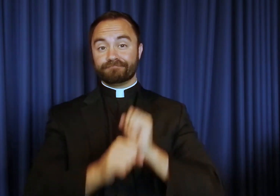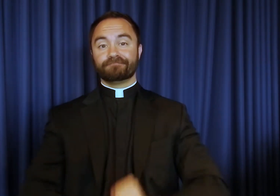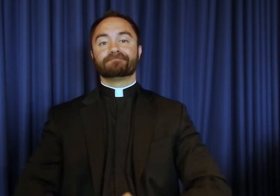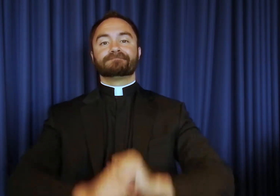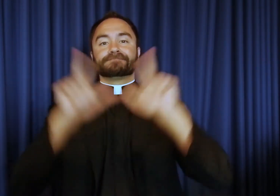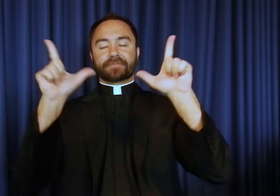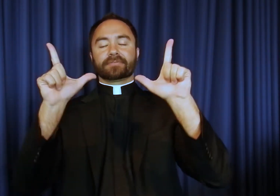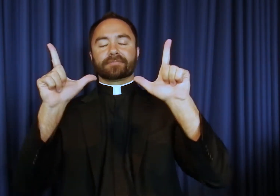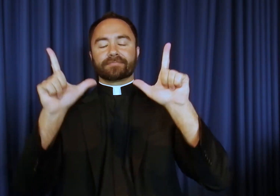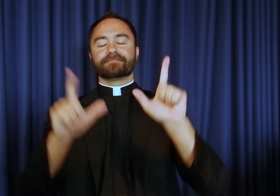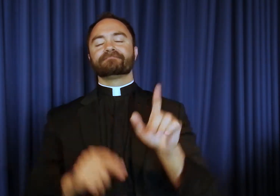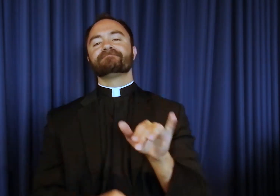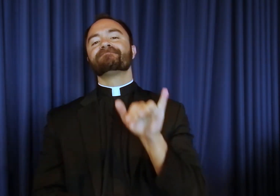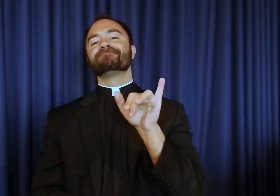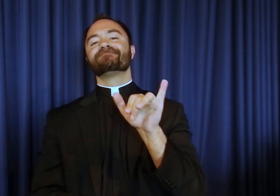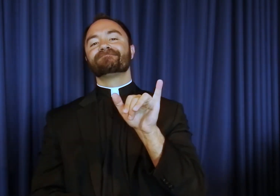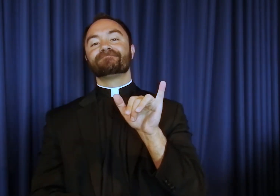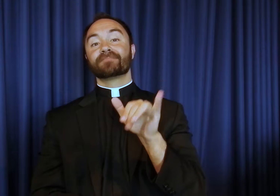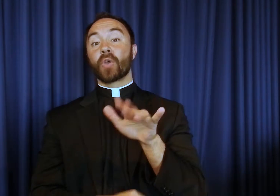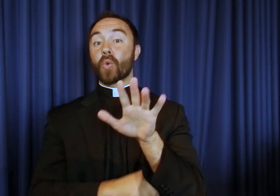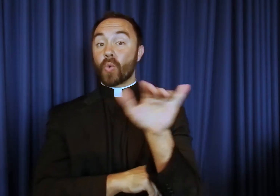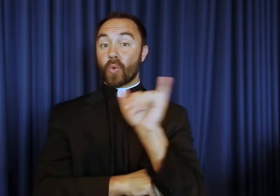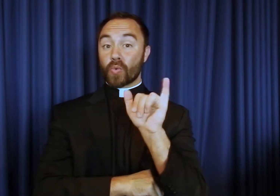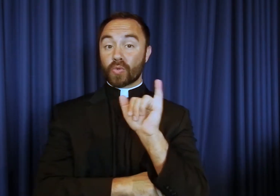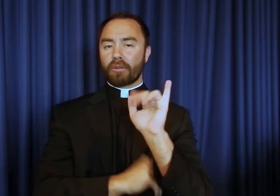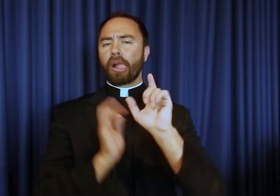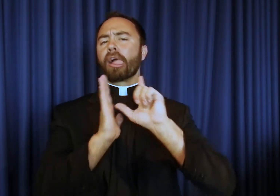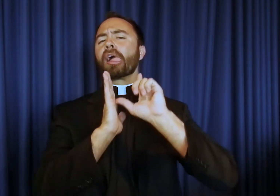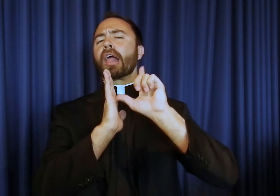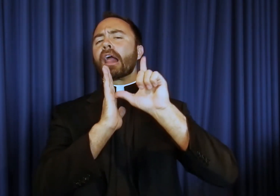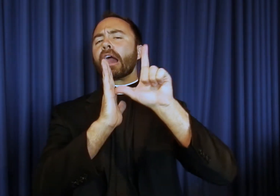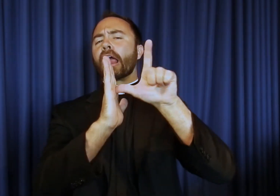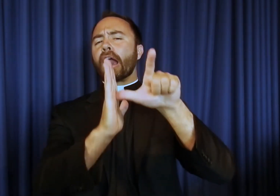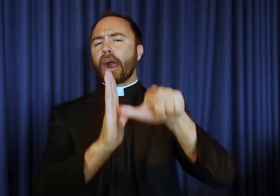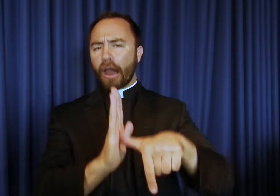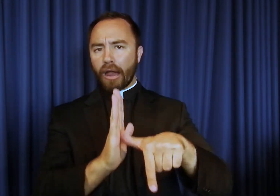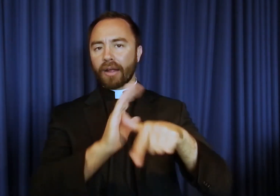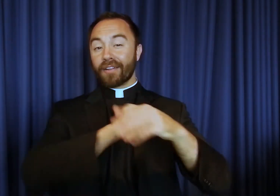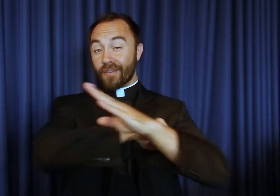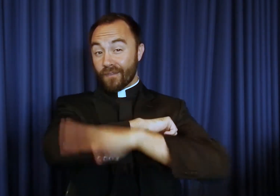on the internet. If you just look for them you'll see all of them pop up now.